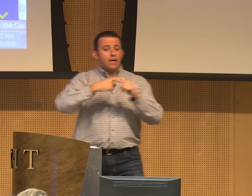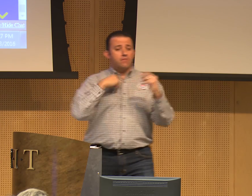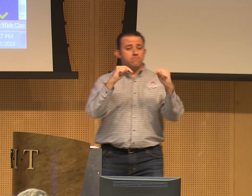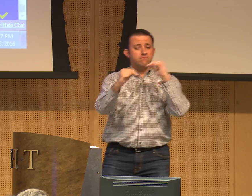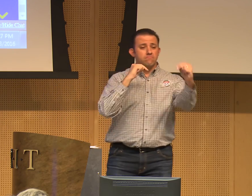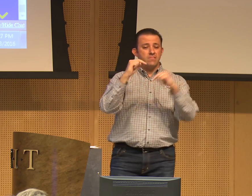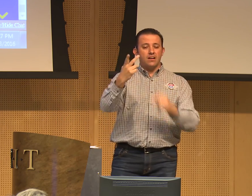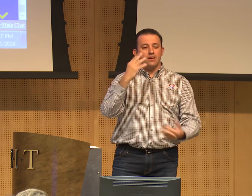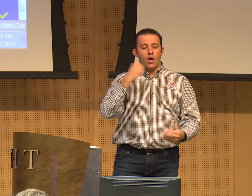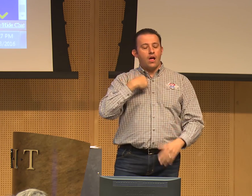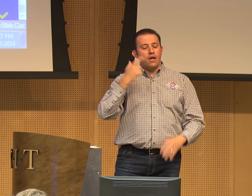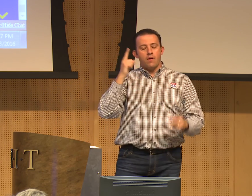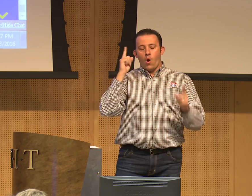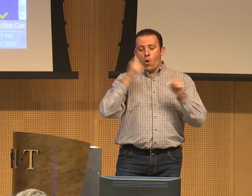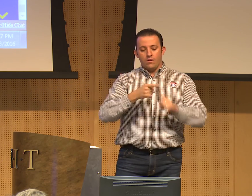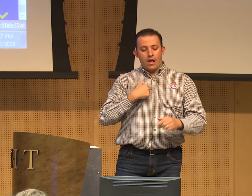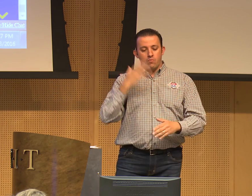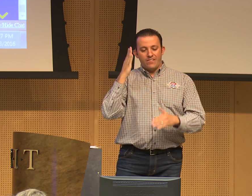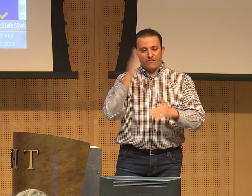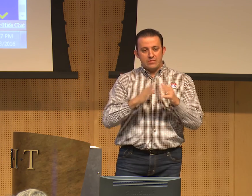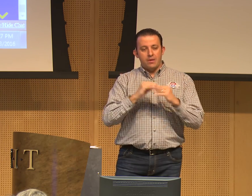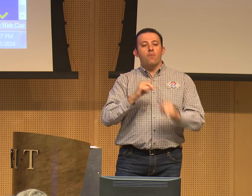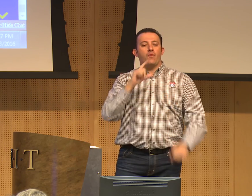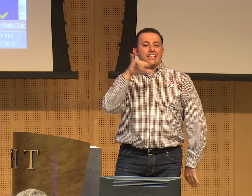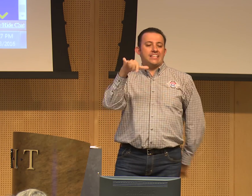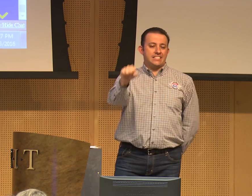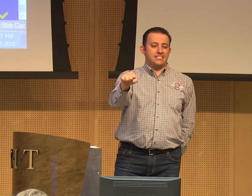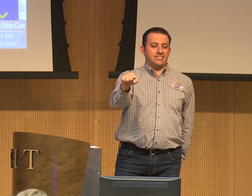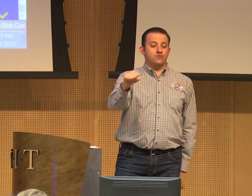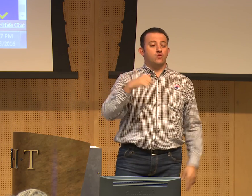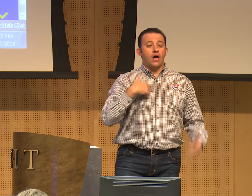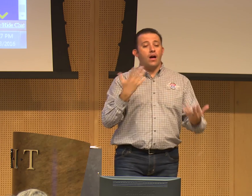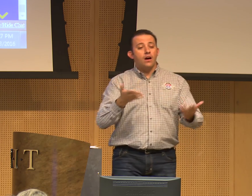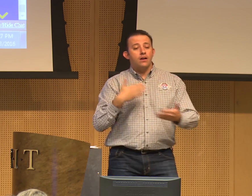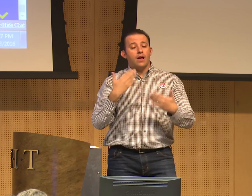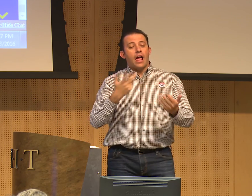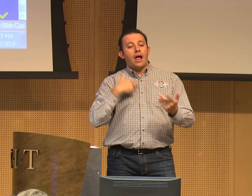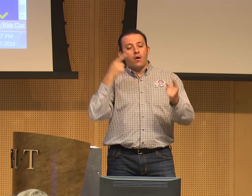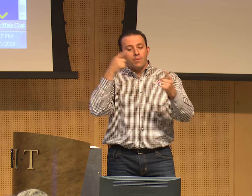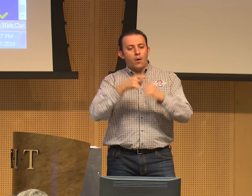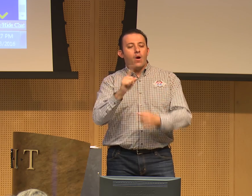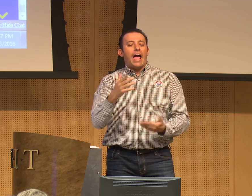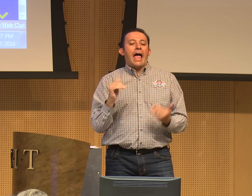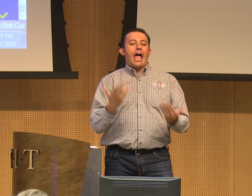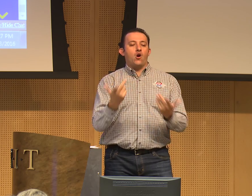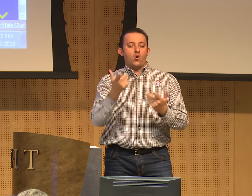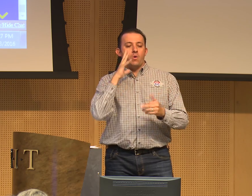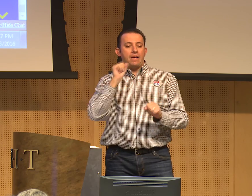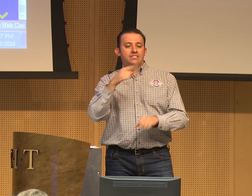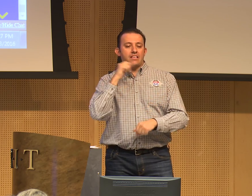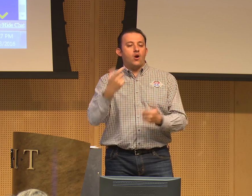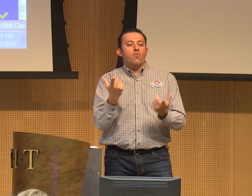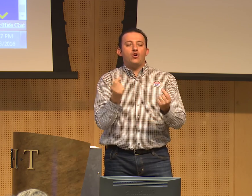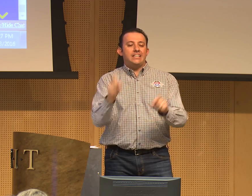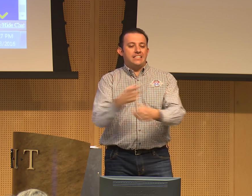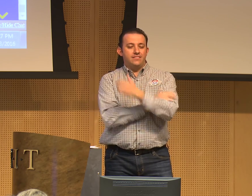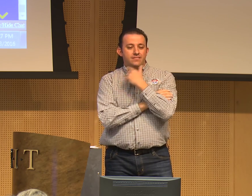It's about getting to point "b," where you want to be. You know, I want to finish a meeting every single time with a "yes," so how is it that we can make you say "yes"?